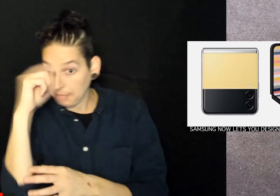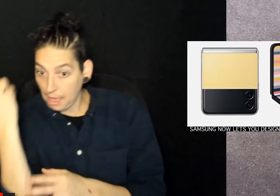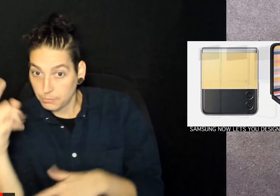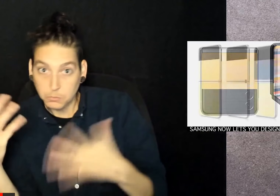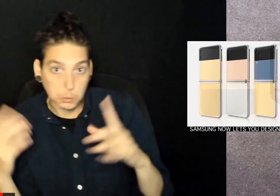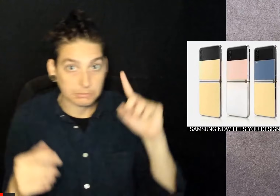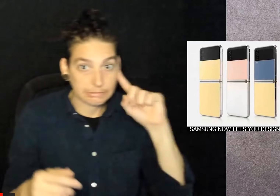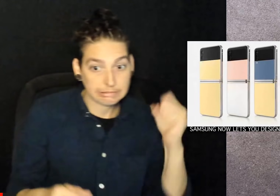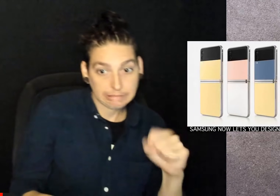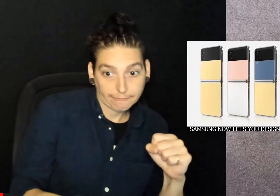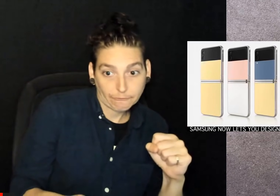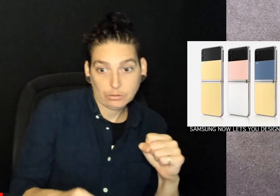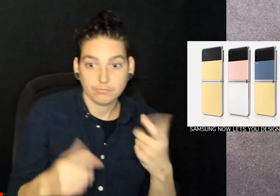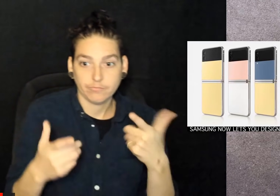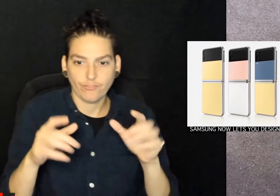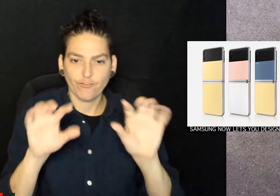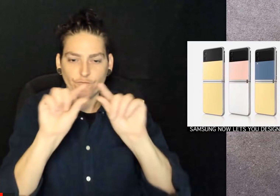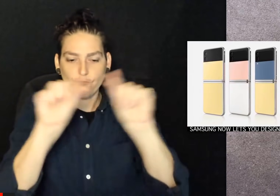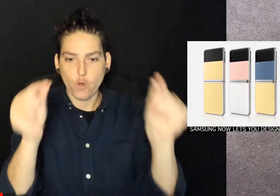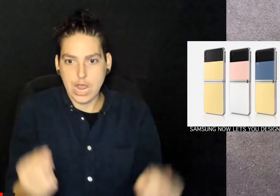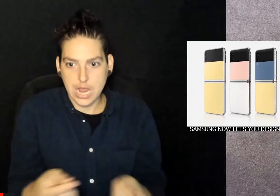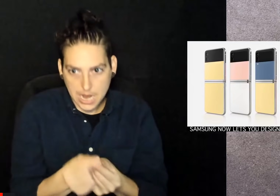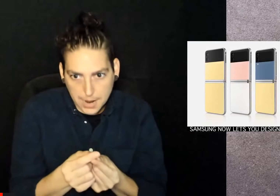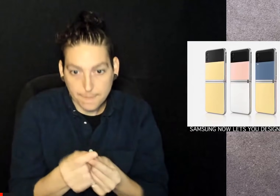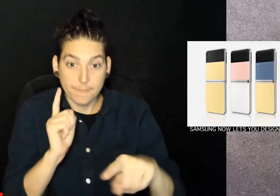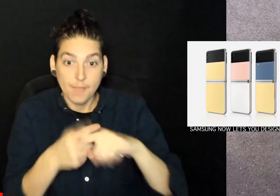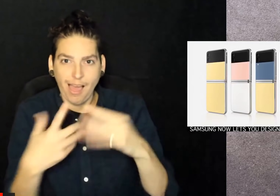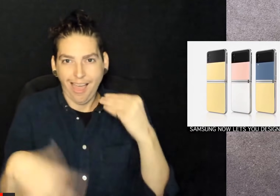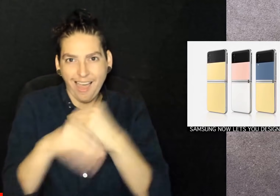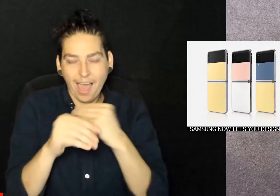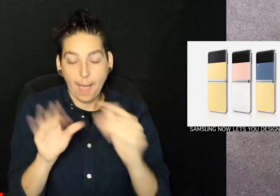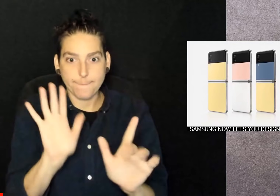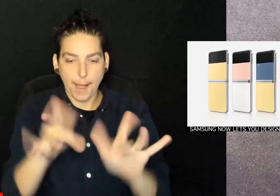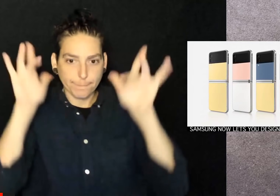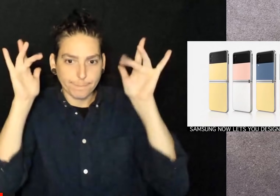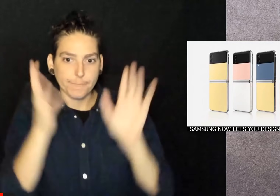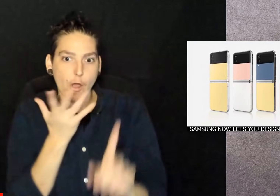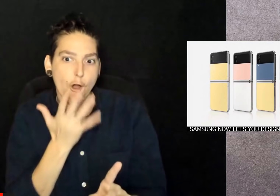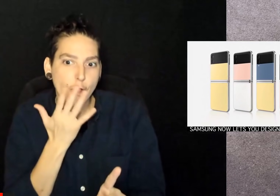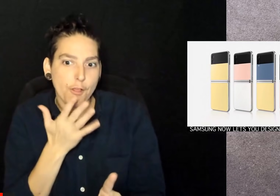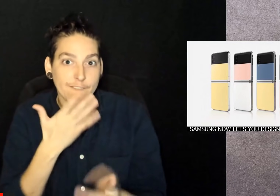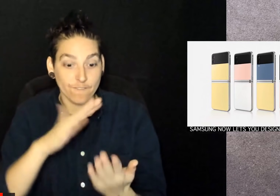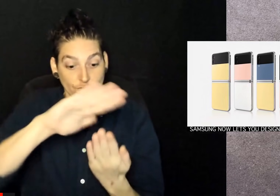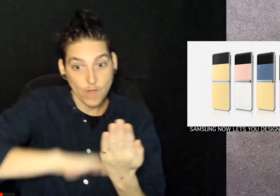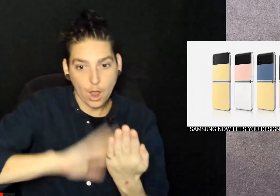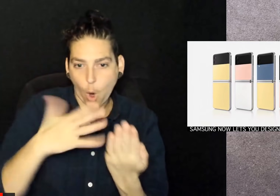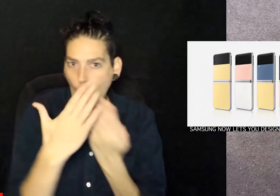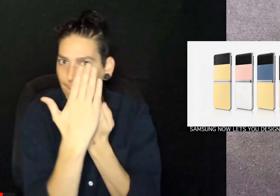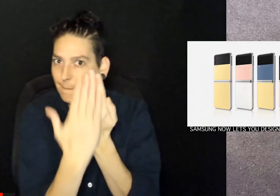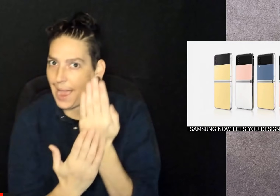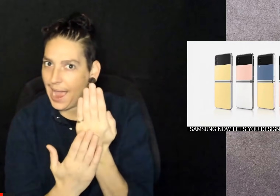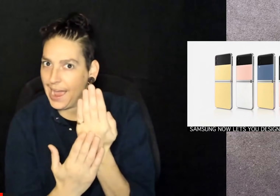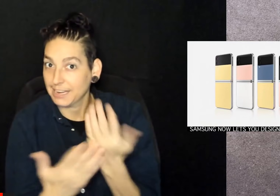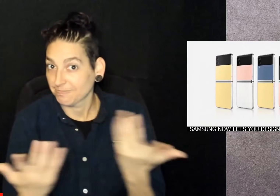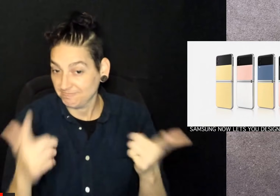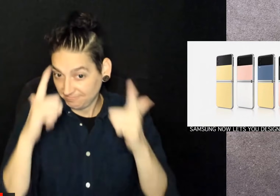may reflect their personality or taste they can choose black or silver for the frame and